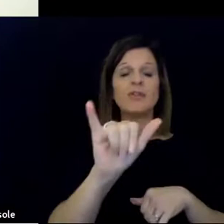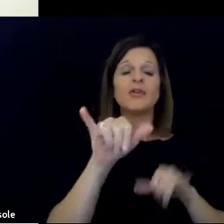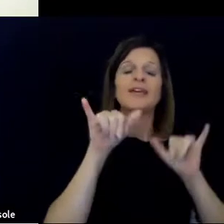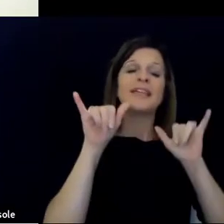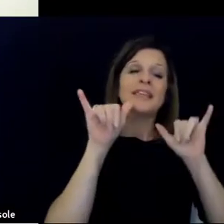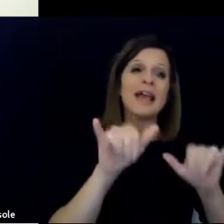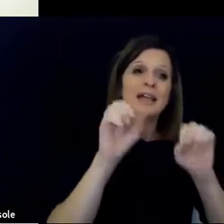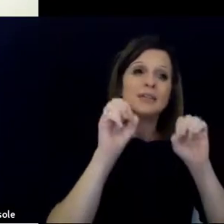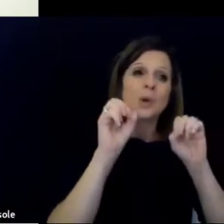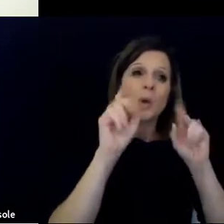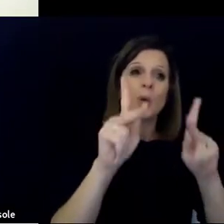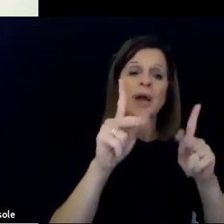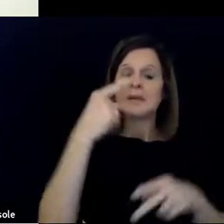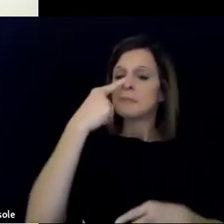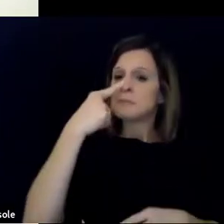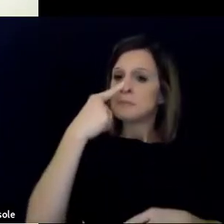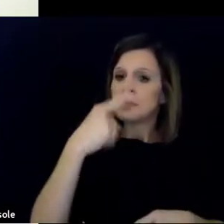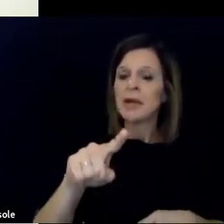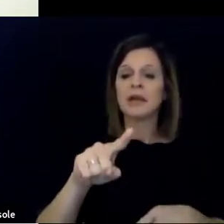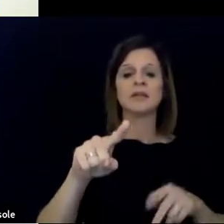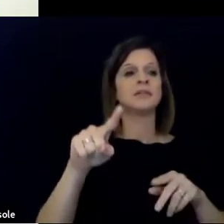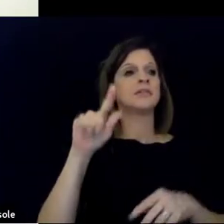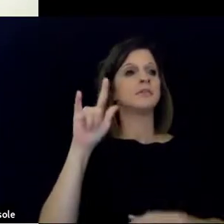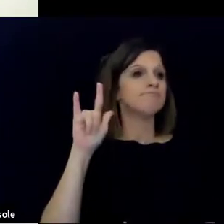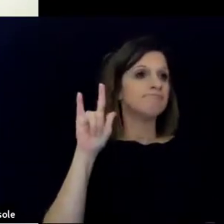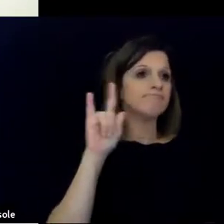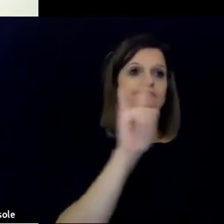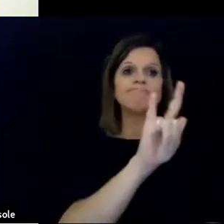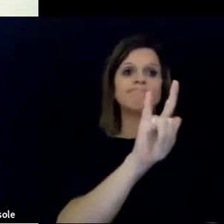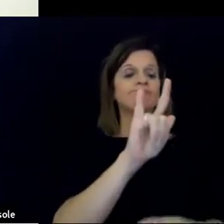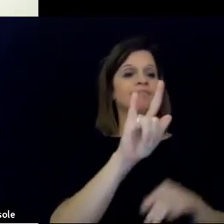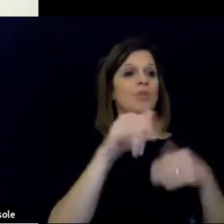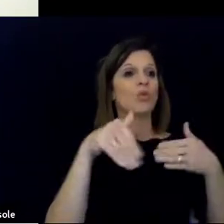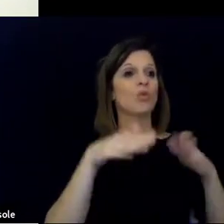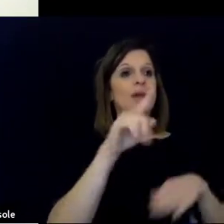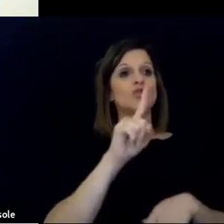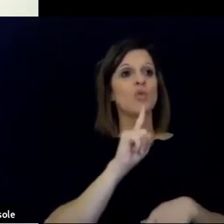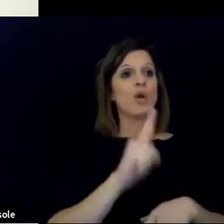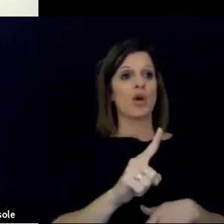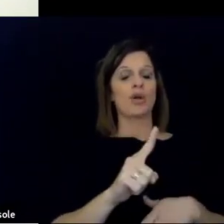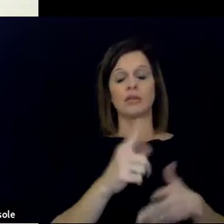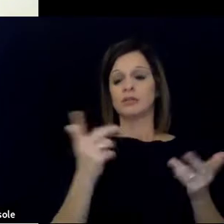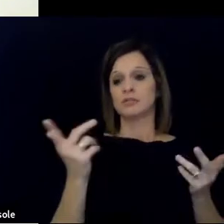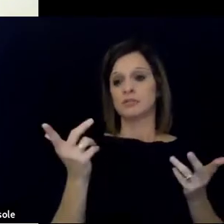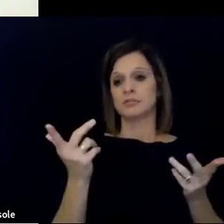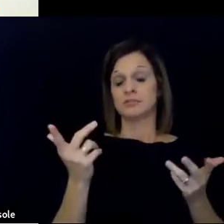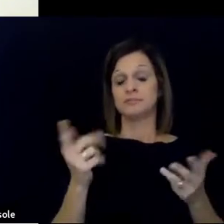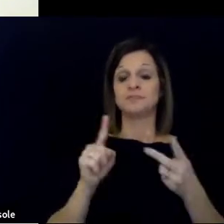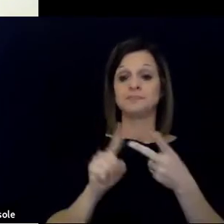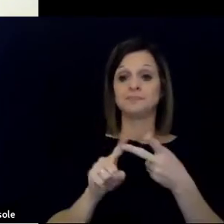I don't mind. I love you just the way you are. The second thing is,